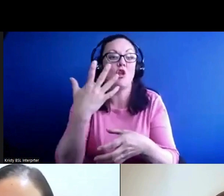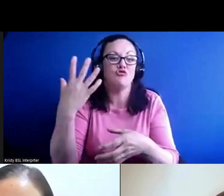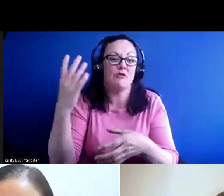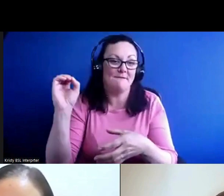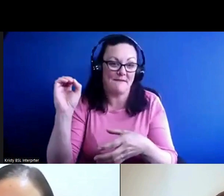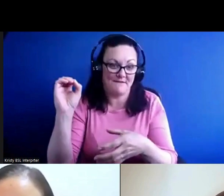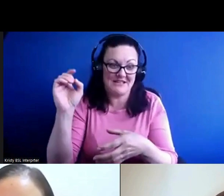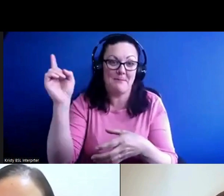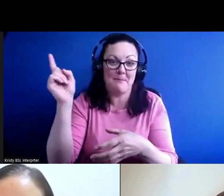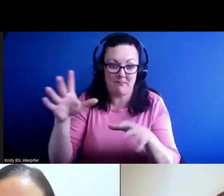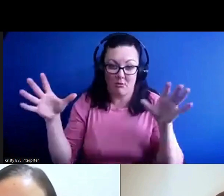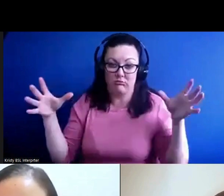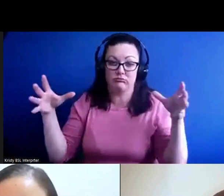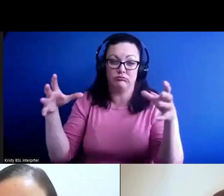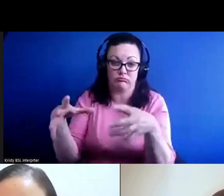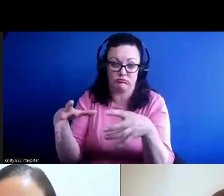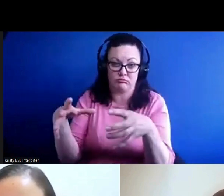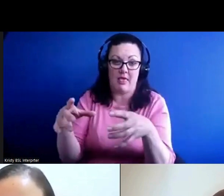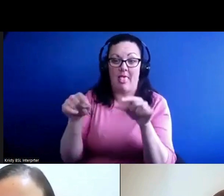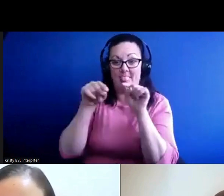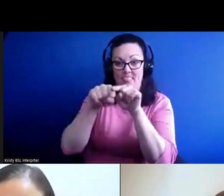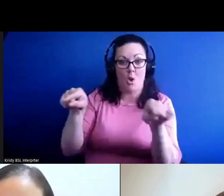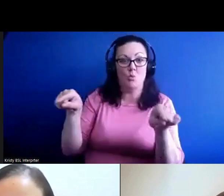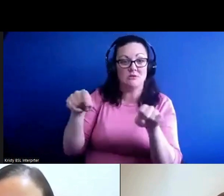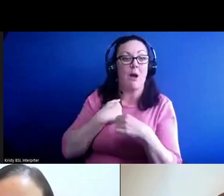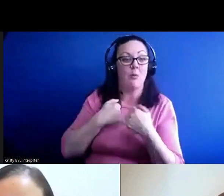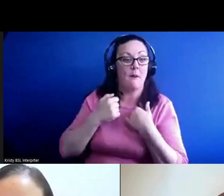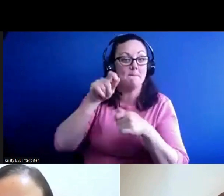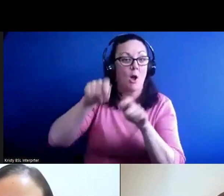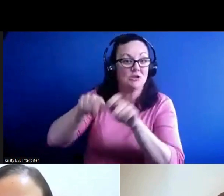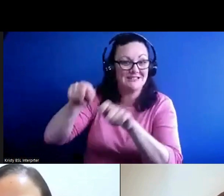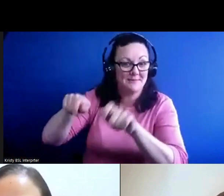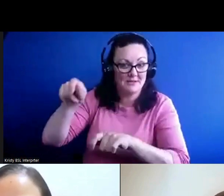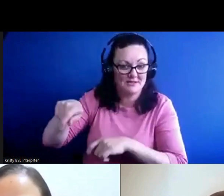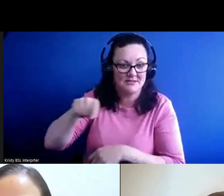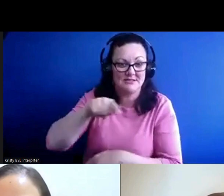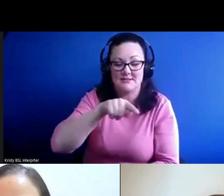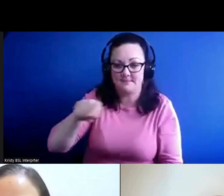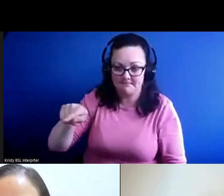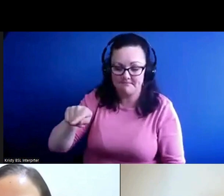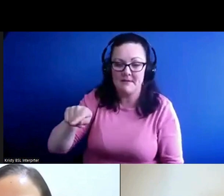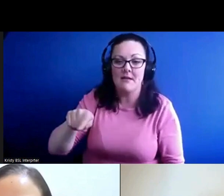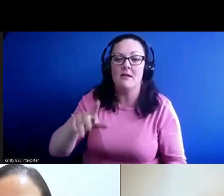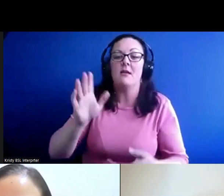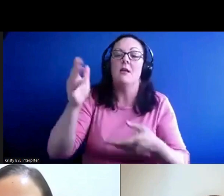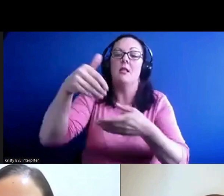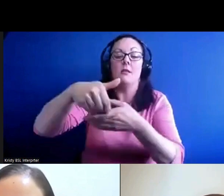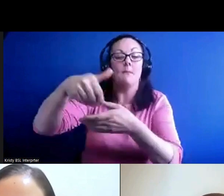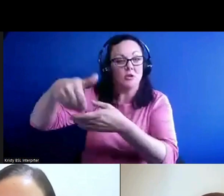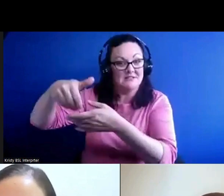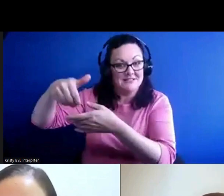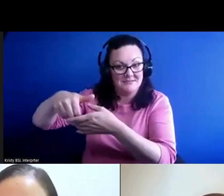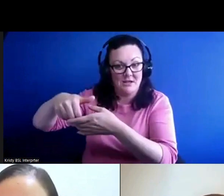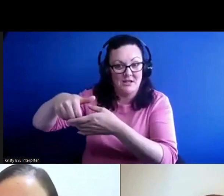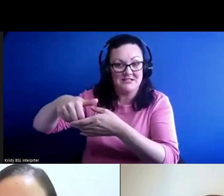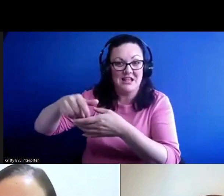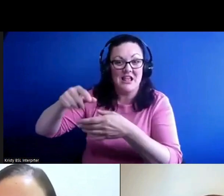And those are our participants. And then out of those participants then would be those who are who are leading the